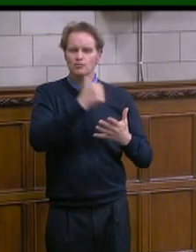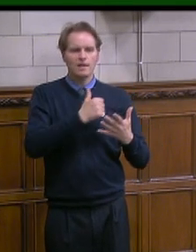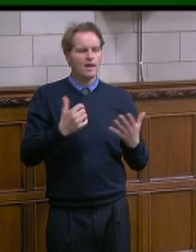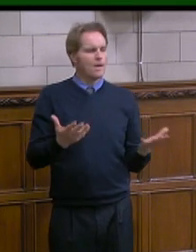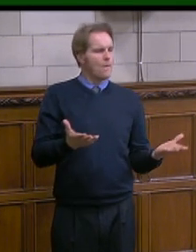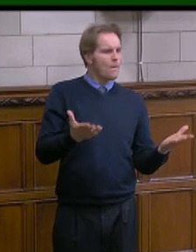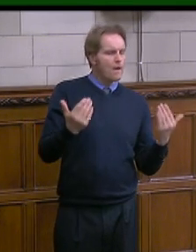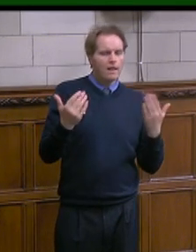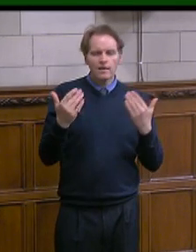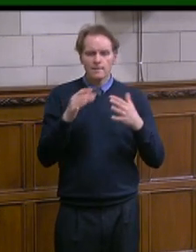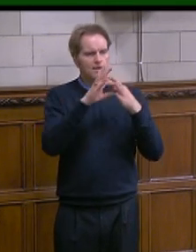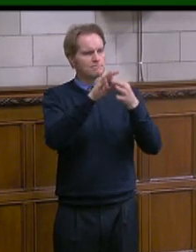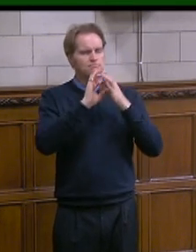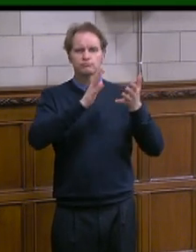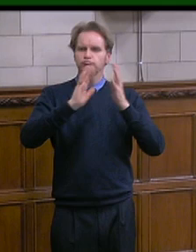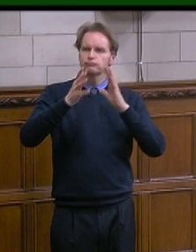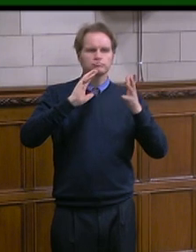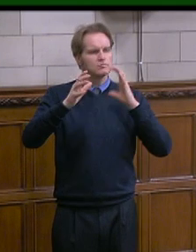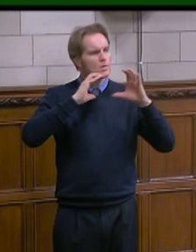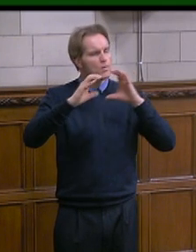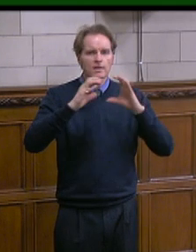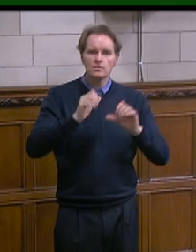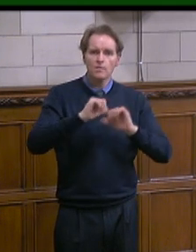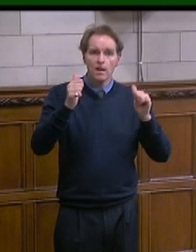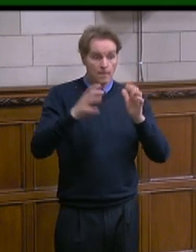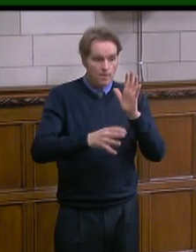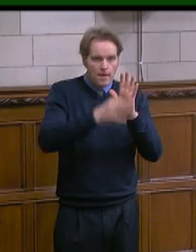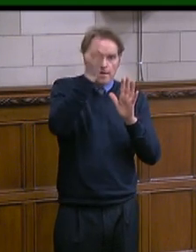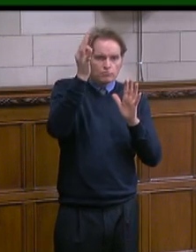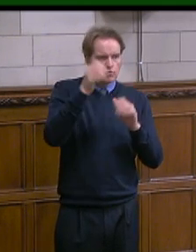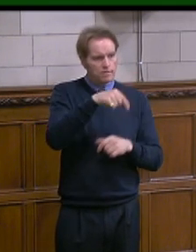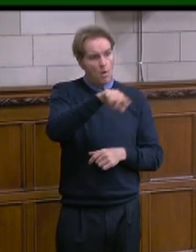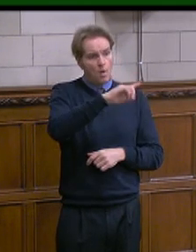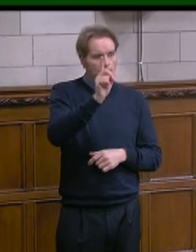Schools can play a massive role in improving people’s knowledge of British Sign Language,